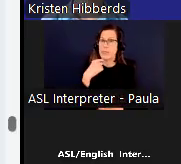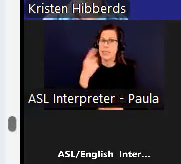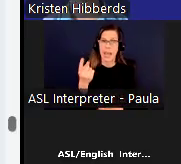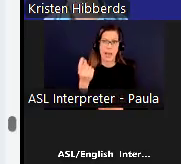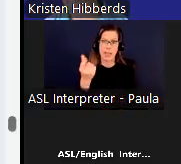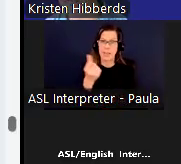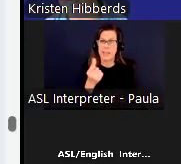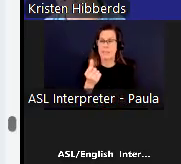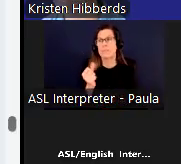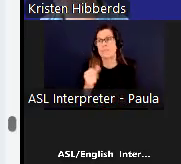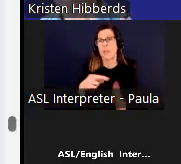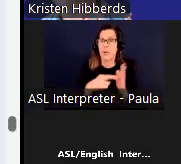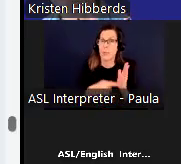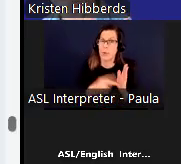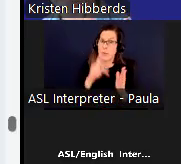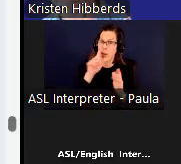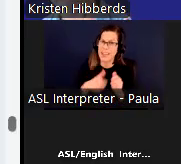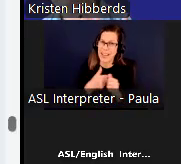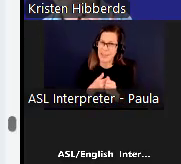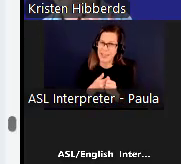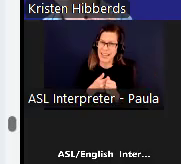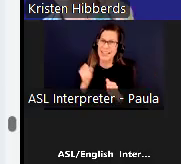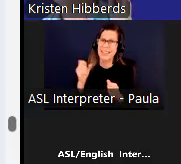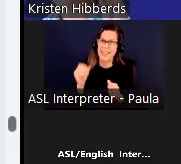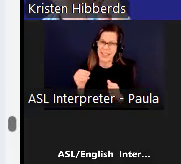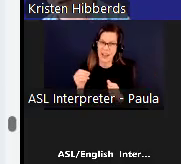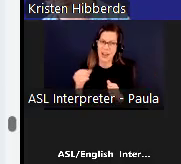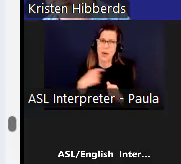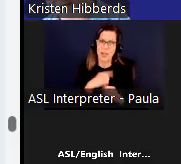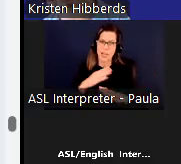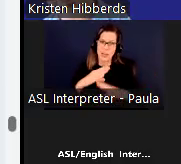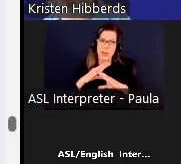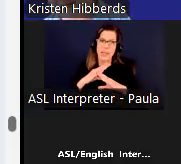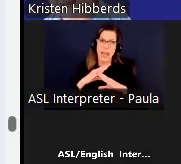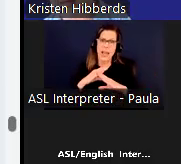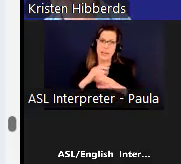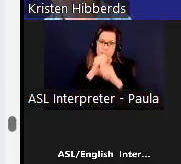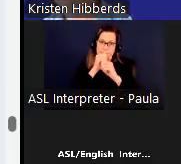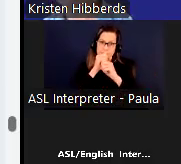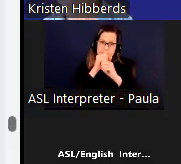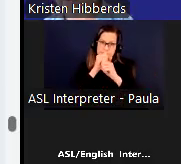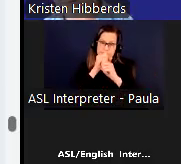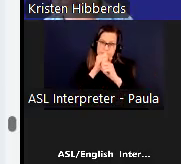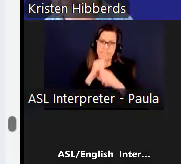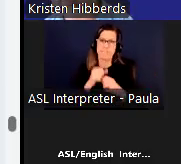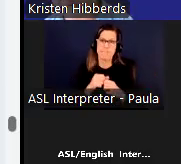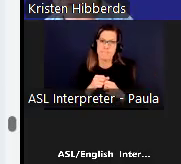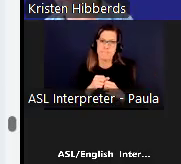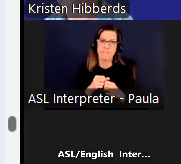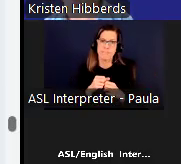Our rules are being updated so that we protect the confidentiality surrounding these reports.